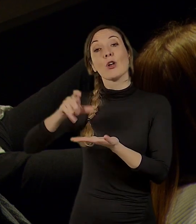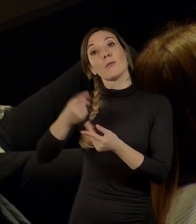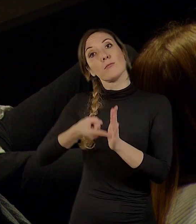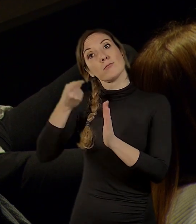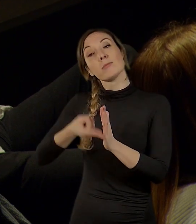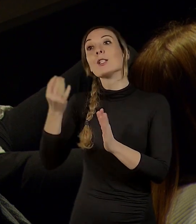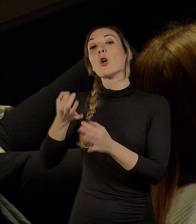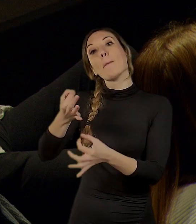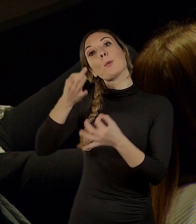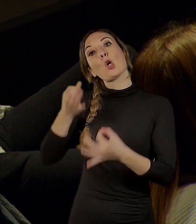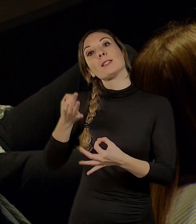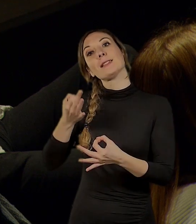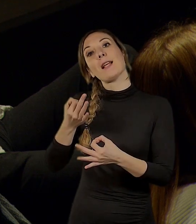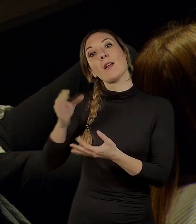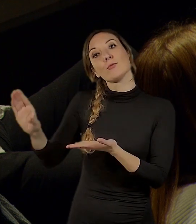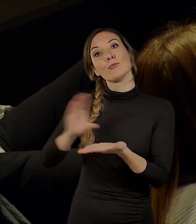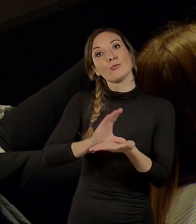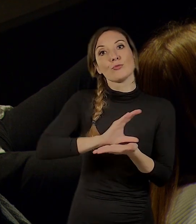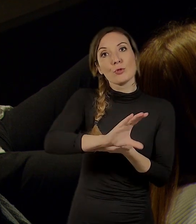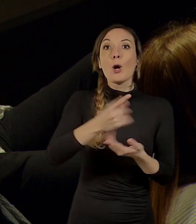I can respond. On our behalf, as an investor.